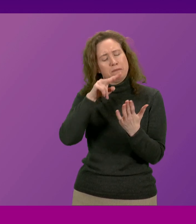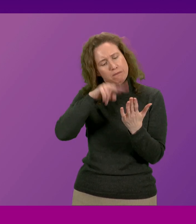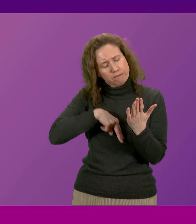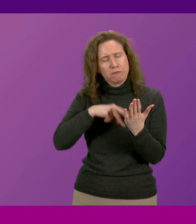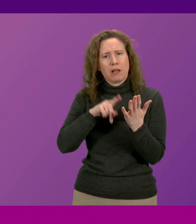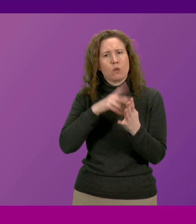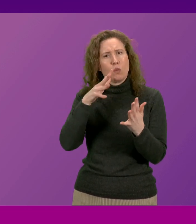I note that the First Minister referred to Fiona Drouet, whose daughter Emily tragically took her own life in Aberdeen after being choked by her boyfriend. If the First Minister believes that